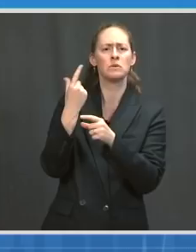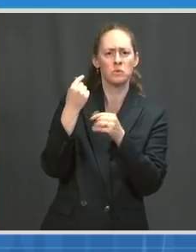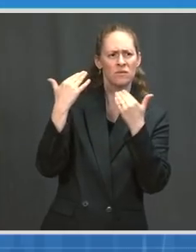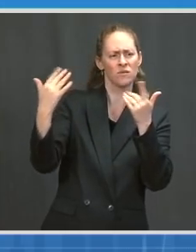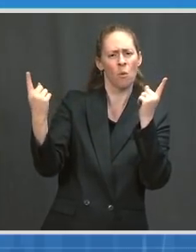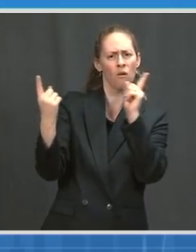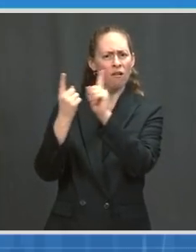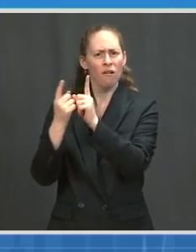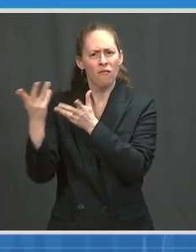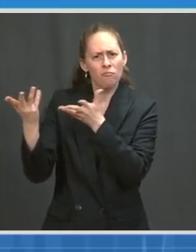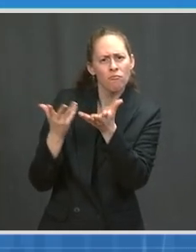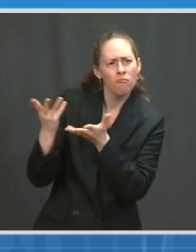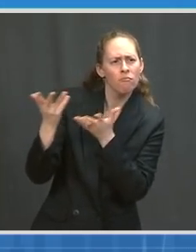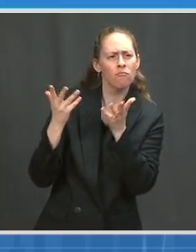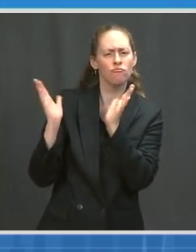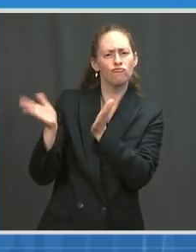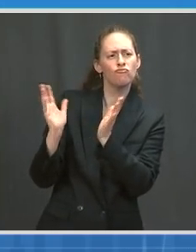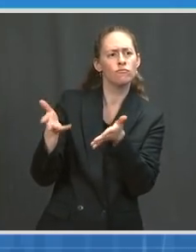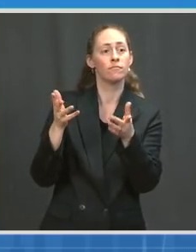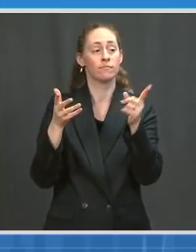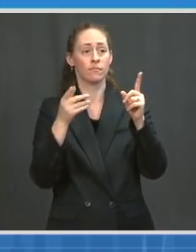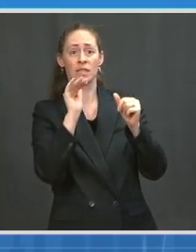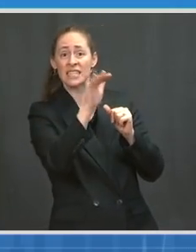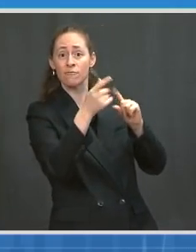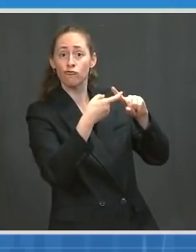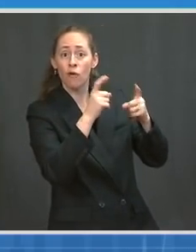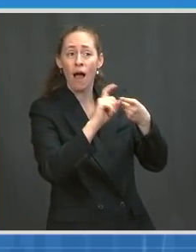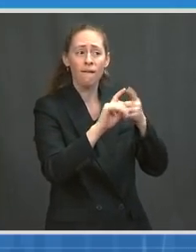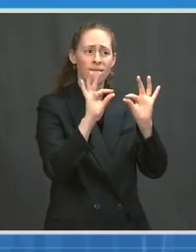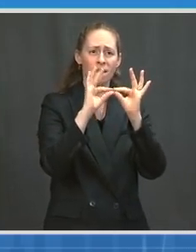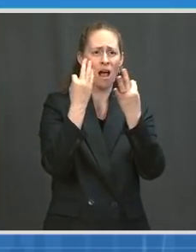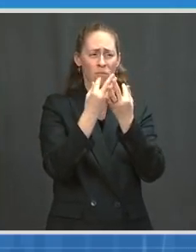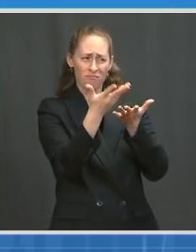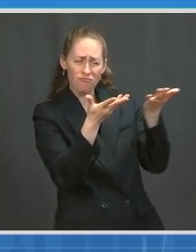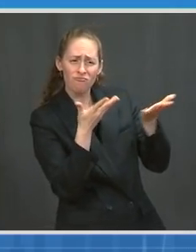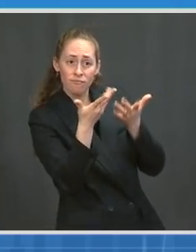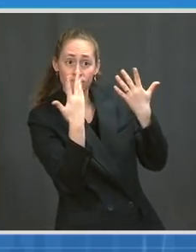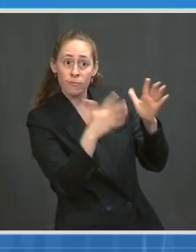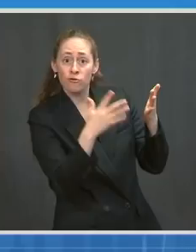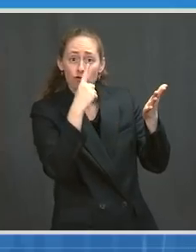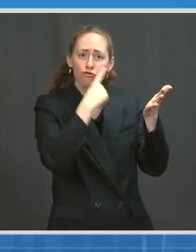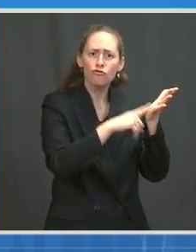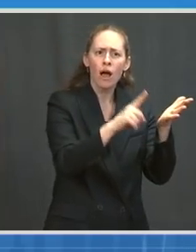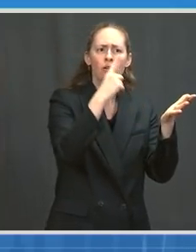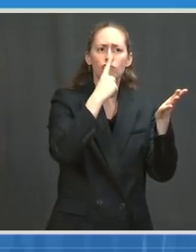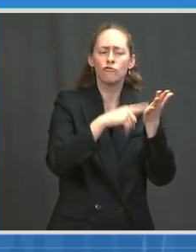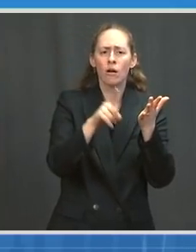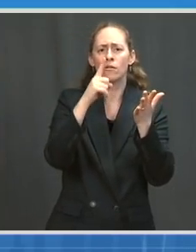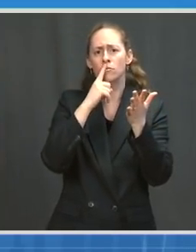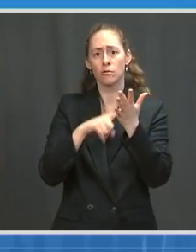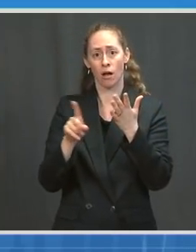So, if you're one of the nearly 150 million Americans who has been vaccinated, this is your call to action.